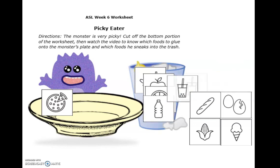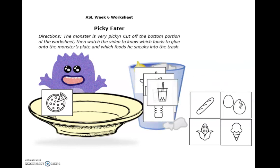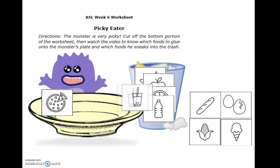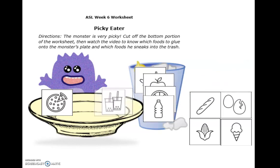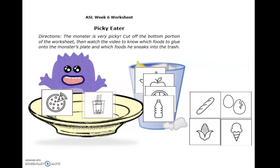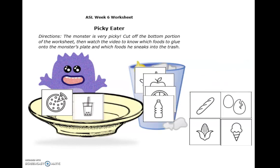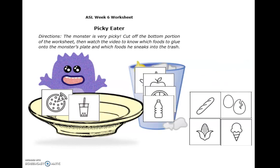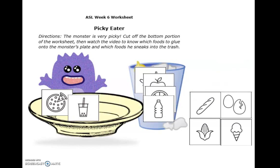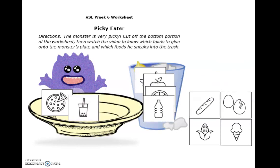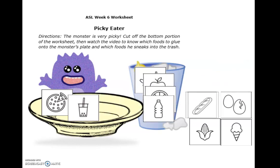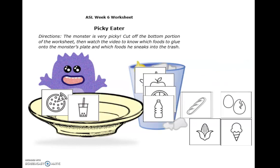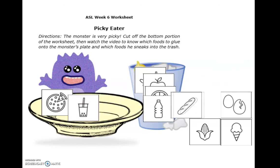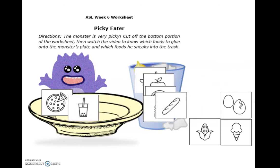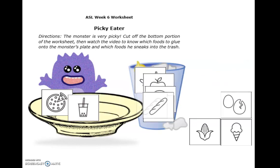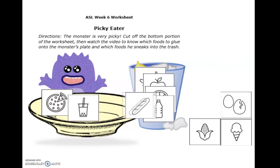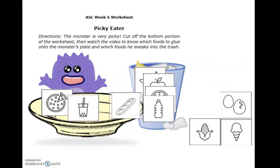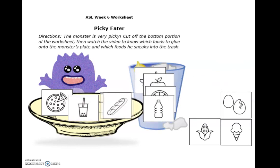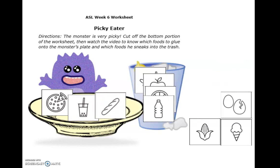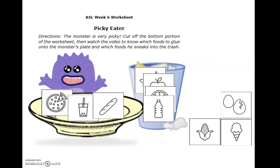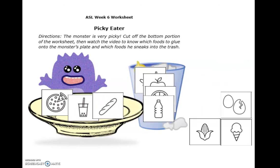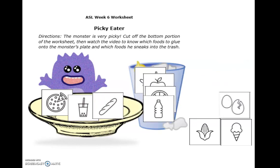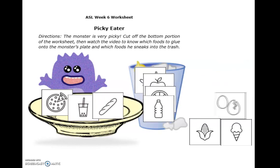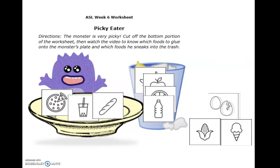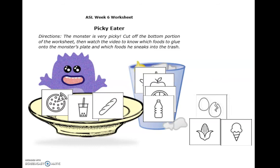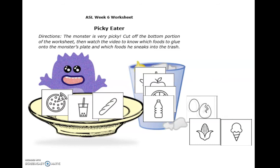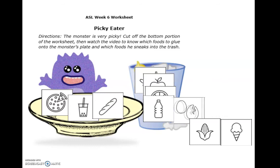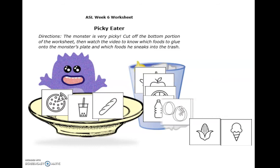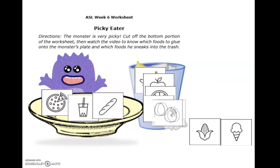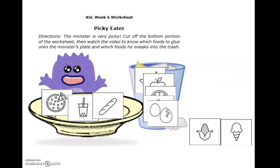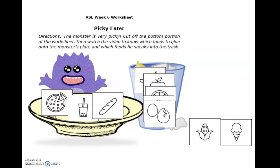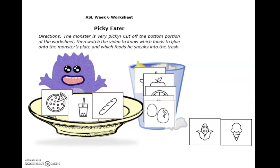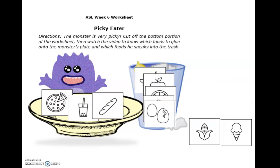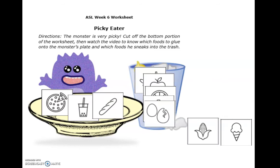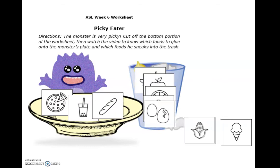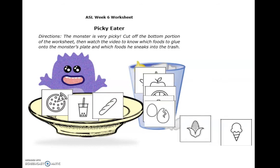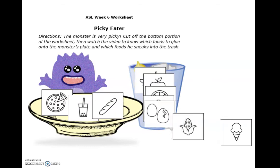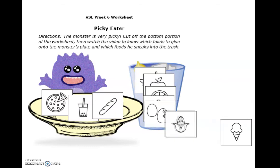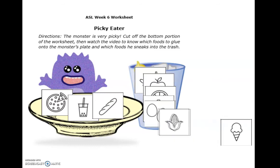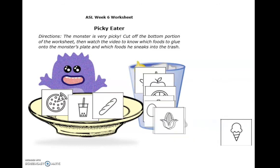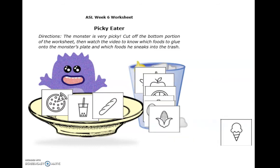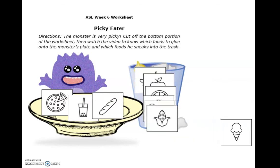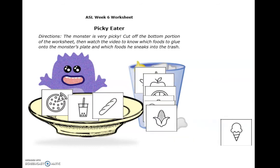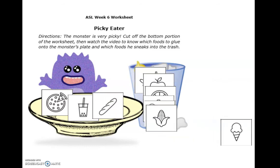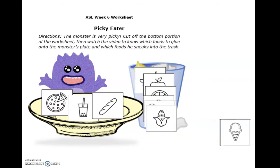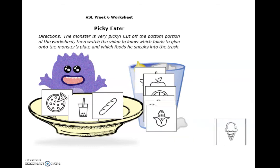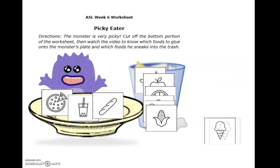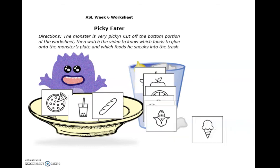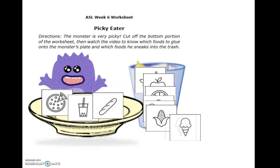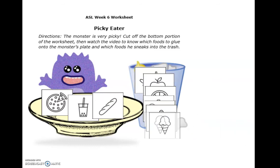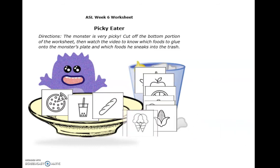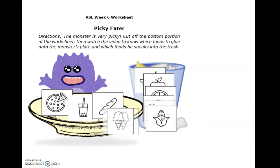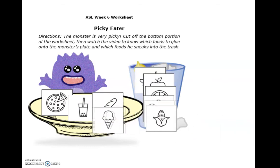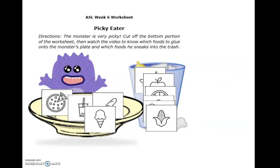He does like soda and bread, but he doesn't like eggs or corn. Of course he